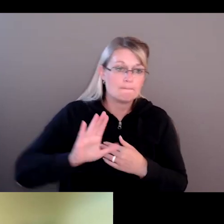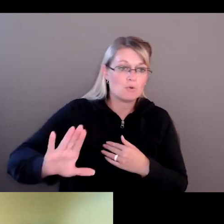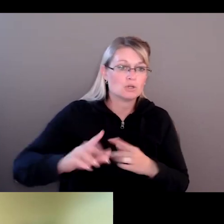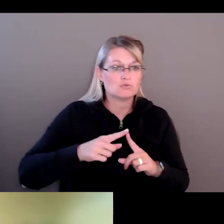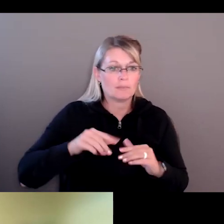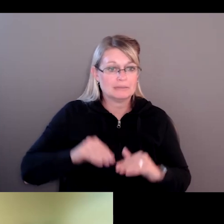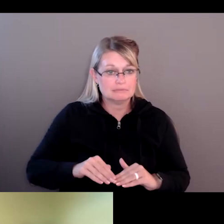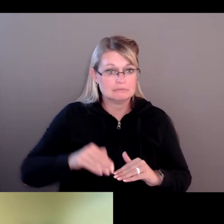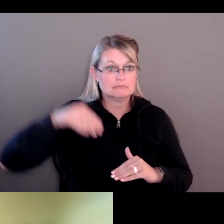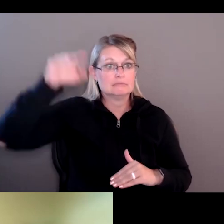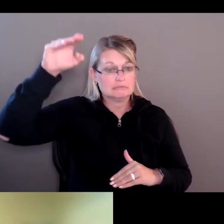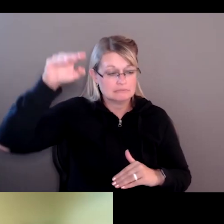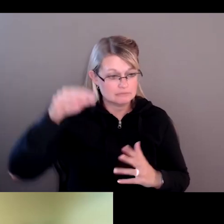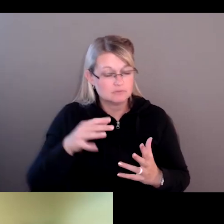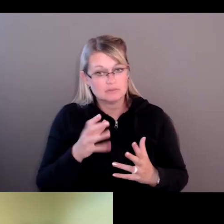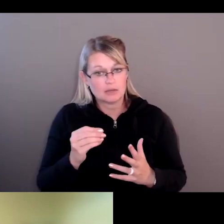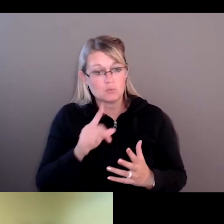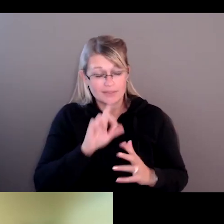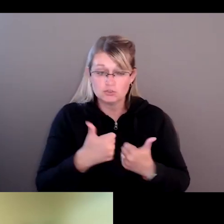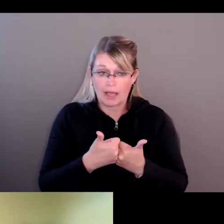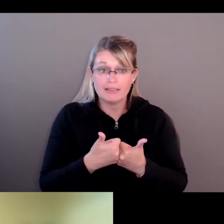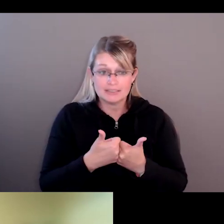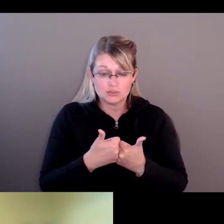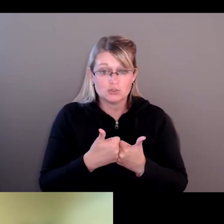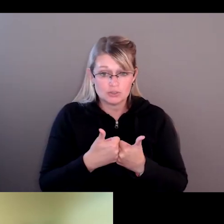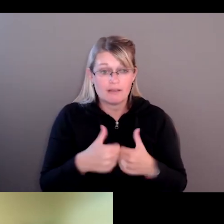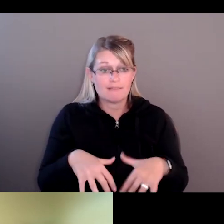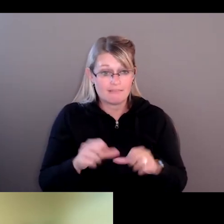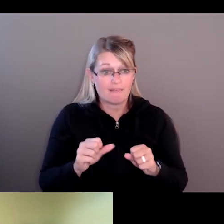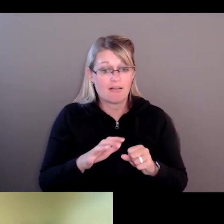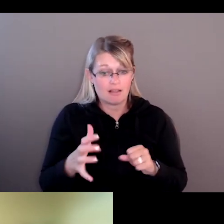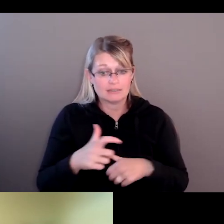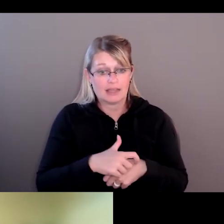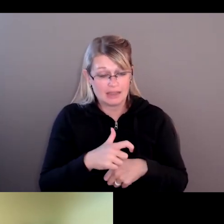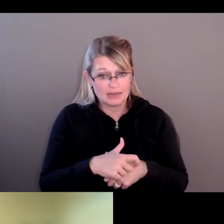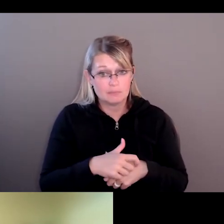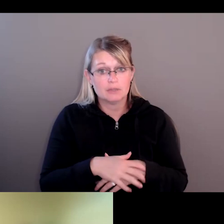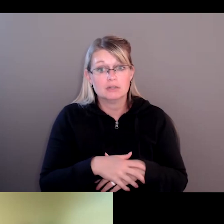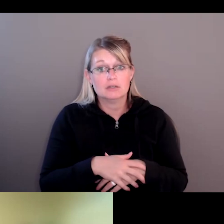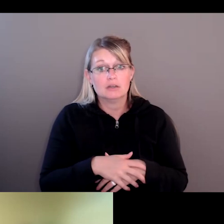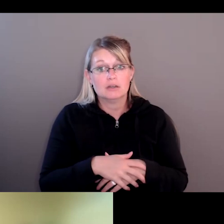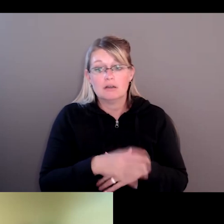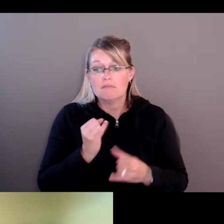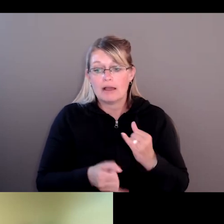up and it can be challenging and certainly take quite a lot of time. The final question we have